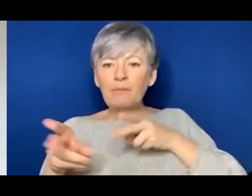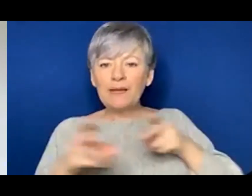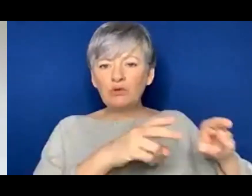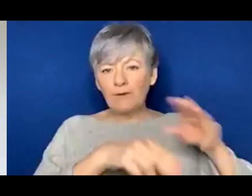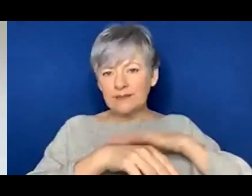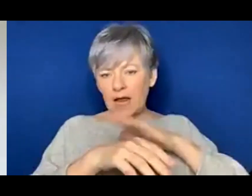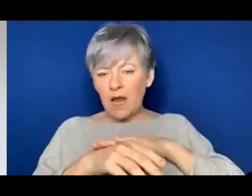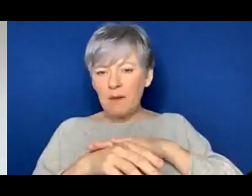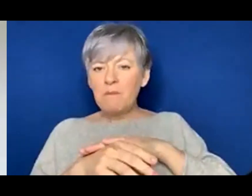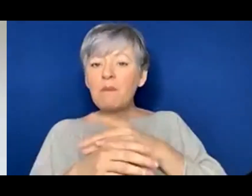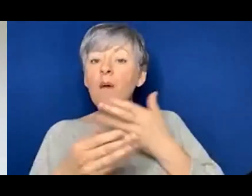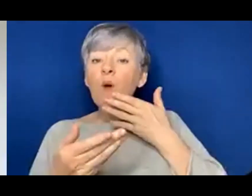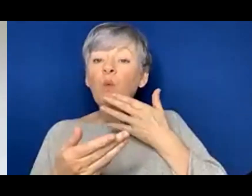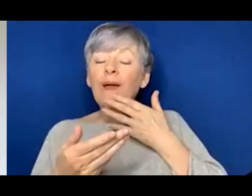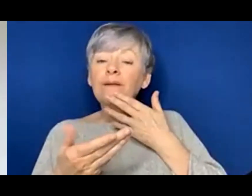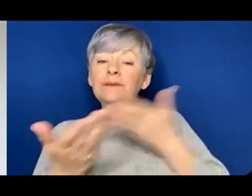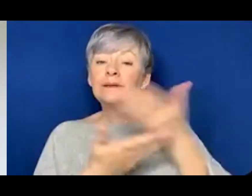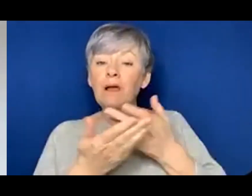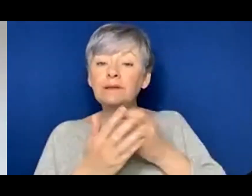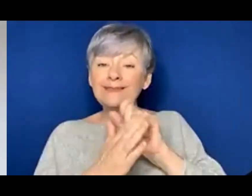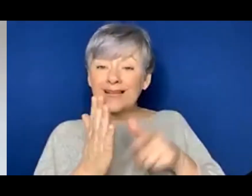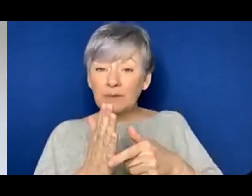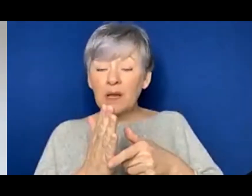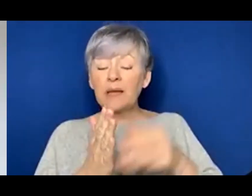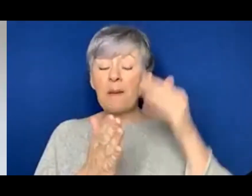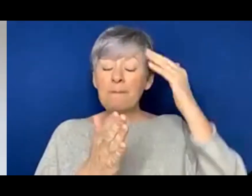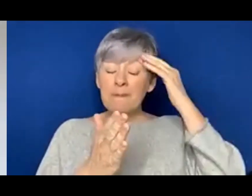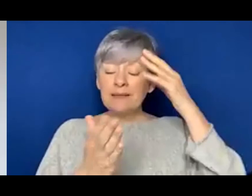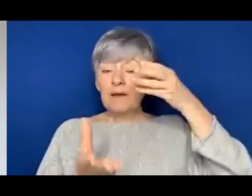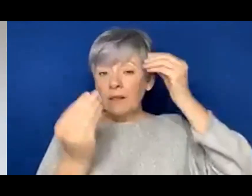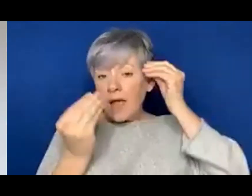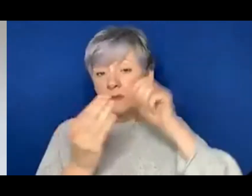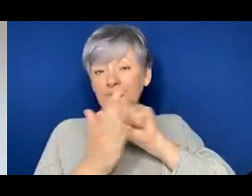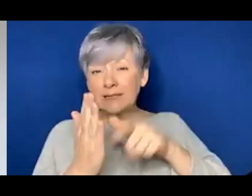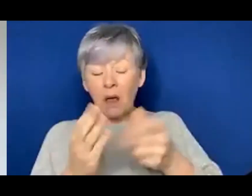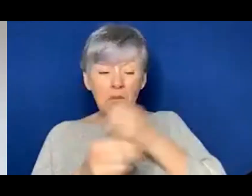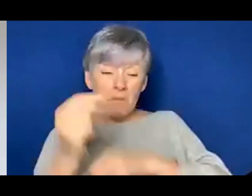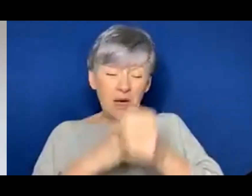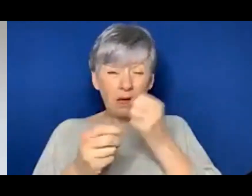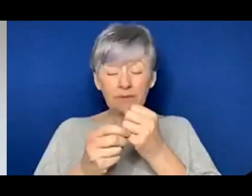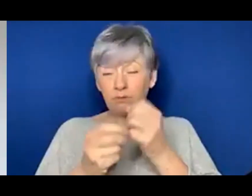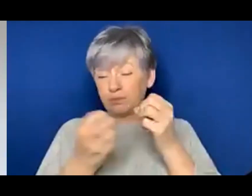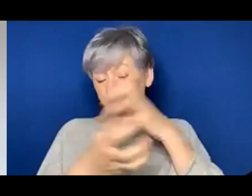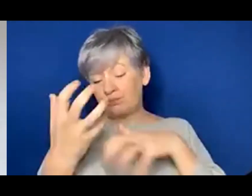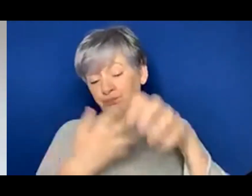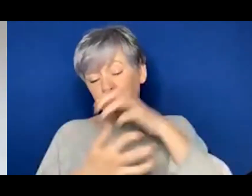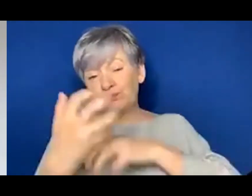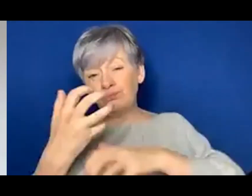When discussing disability, this becomes more complex for various reasons.